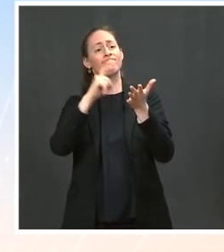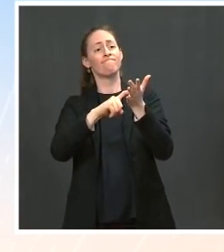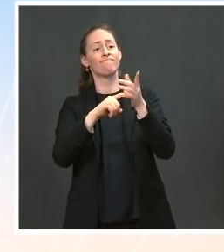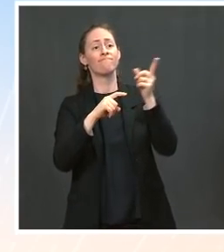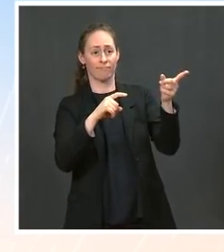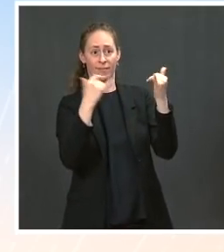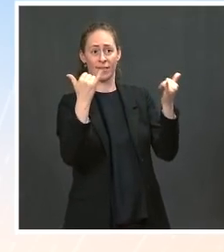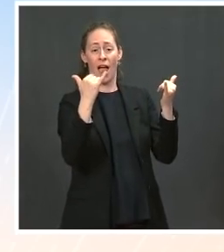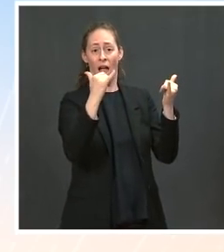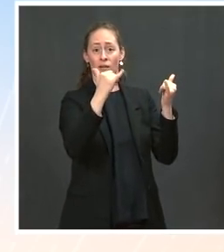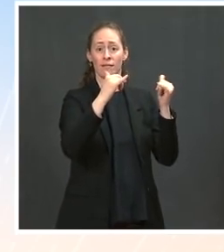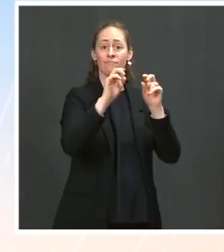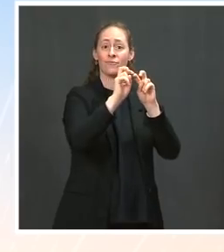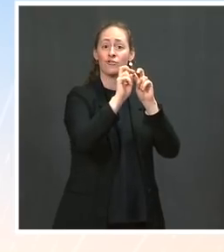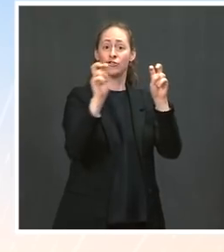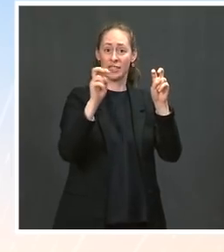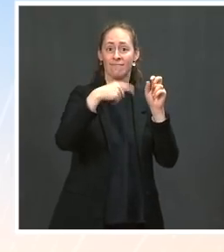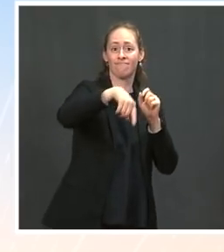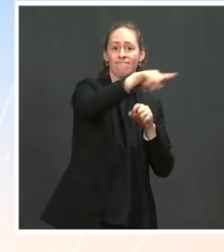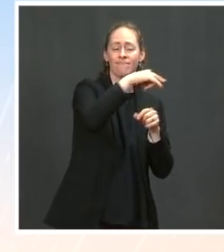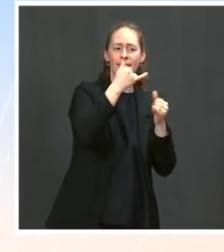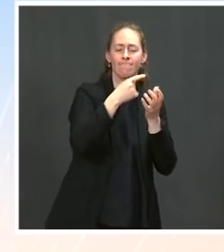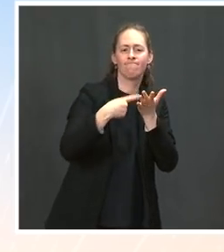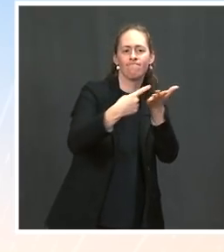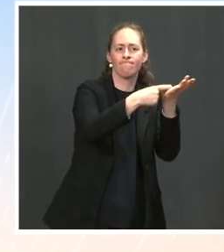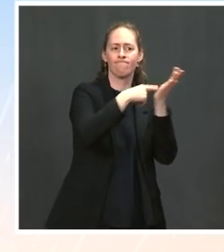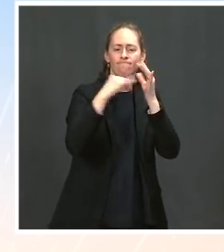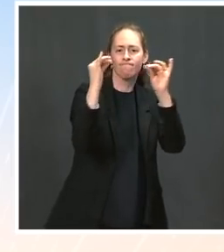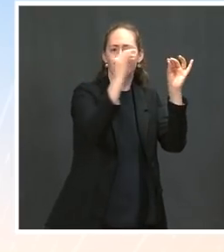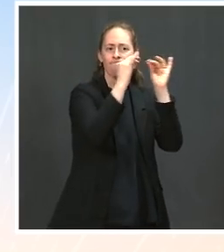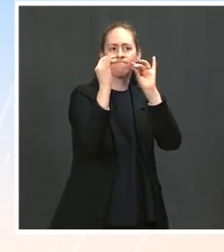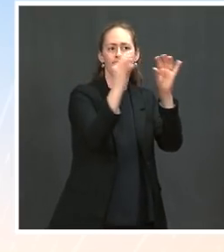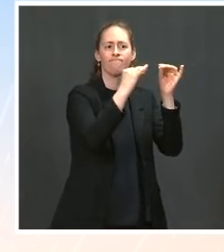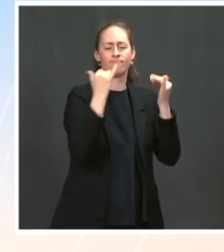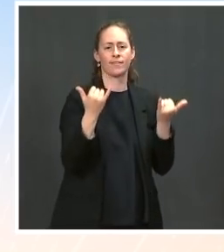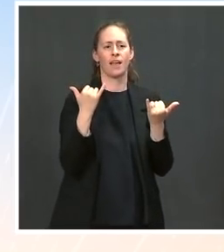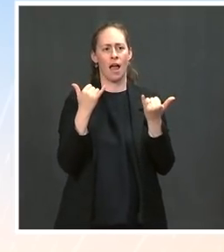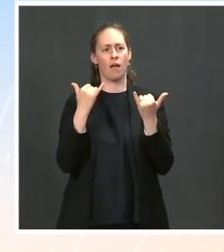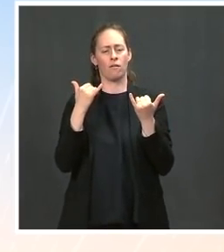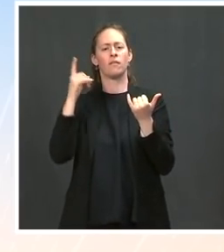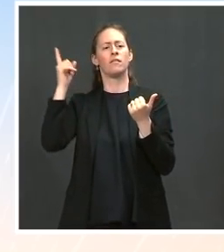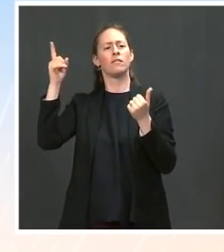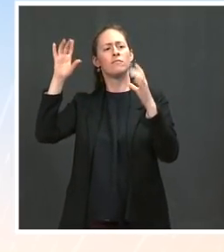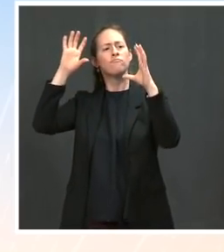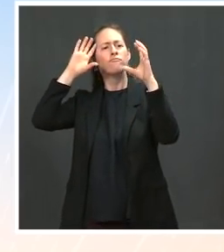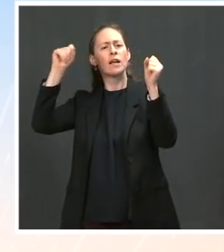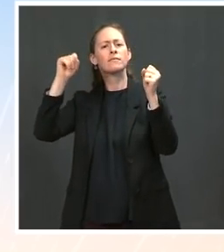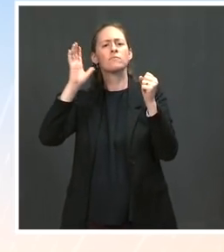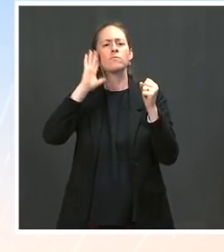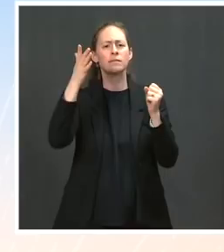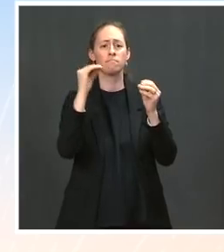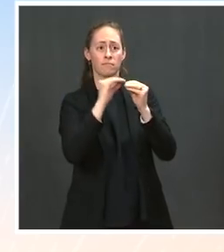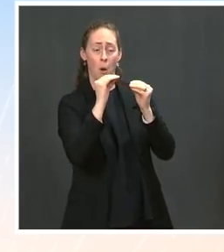But I will -- would expect that he will weigh in more -- further once there is a verdict. And I'm not going to provide additional analysis